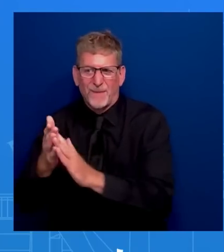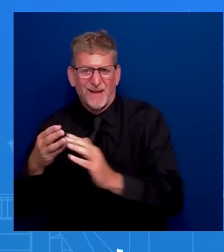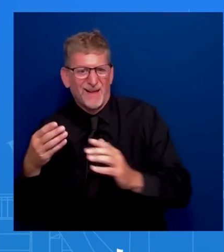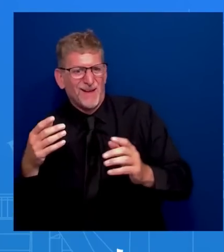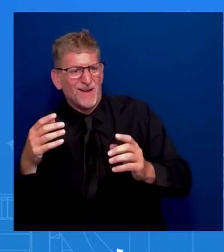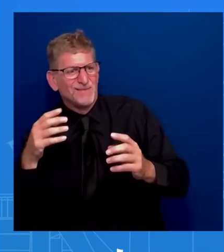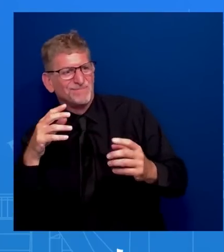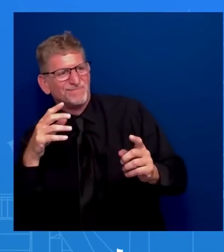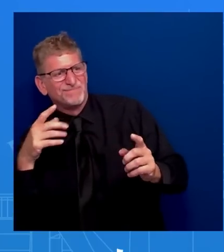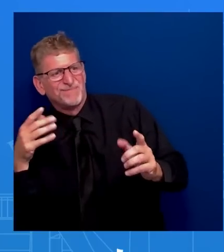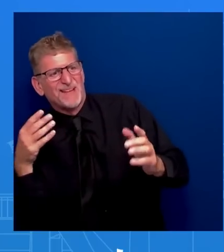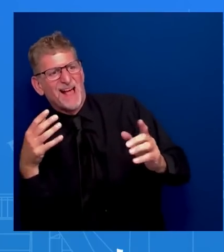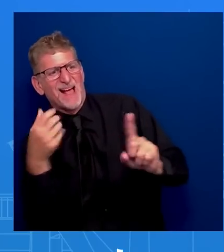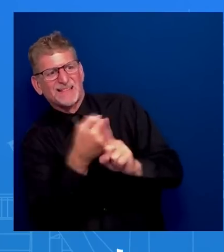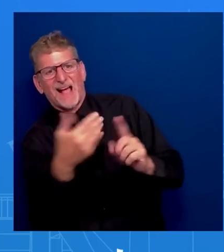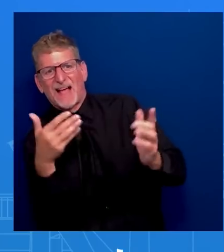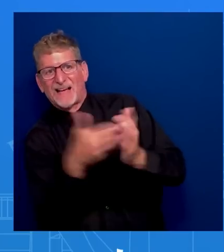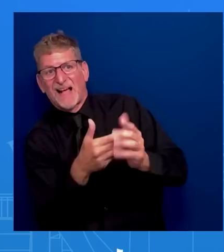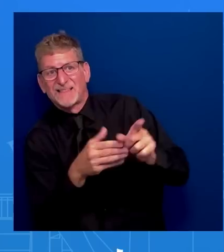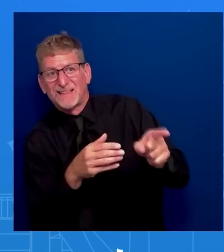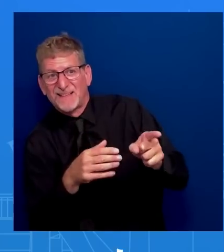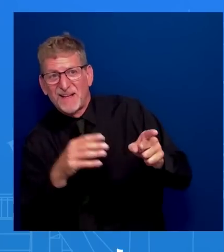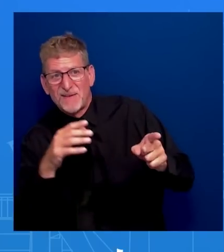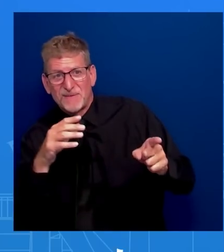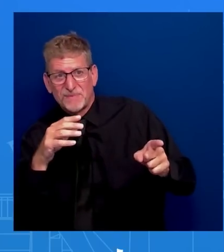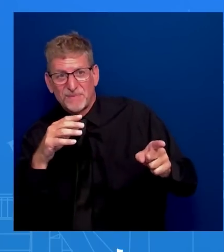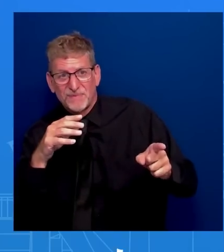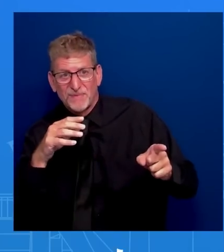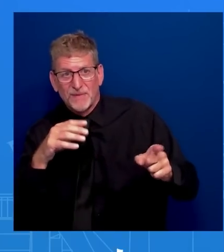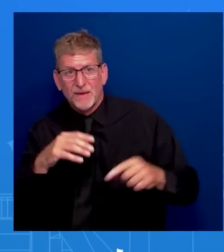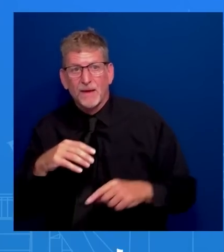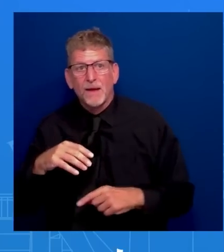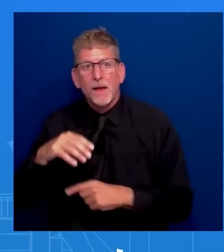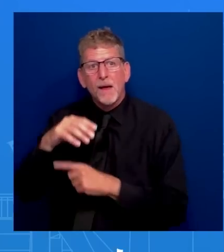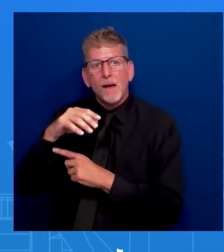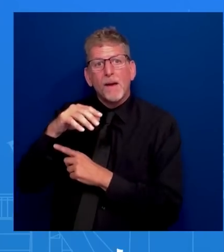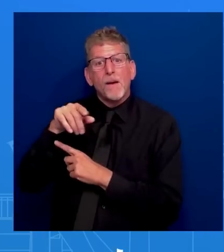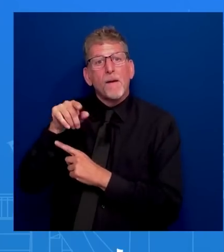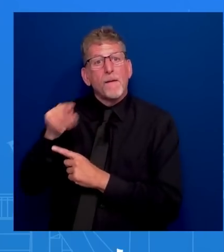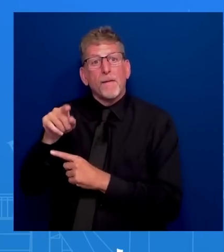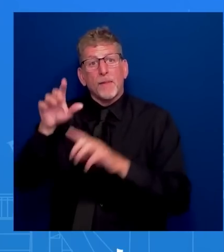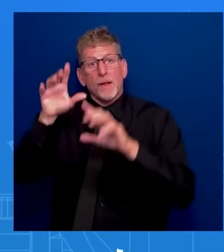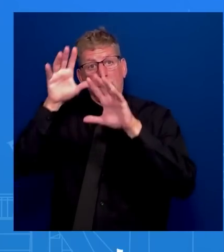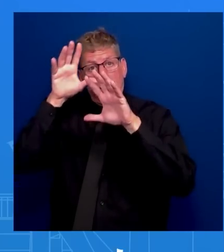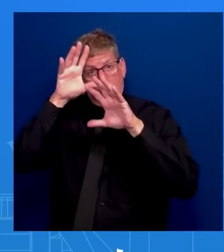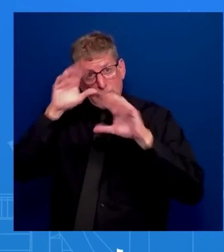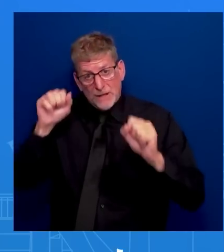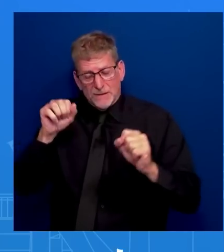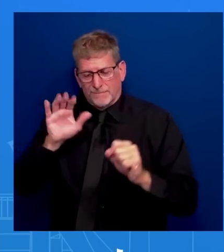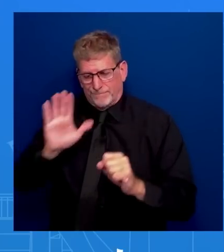of the Department of Justice. The Press: That's -- that's a yes or no. Ms. Jean-Pierre: No, that is -- The Press: Just, is the White House -- Ms. Jean-Pierre: No, it's a yes-no for you.